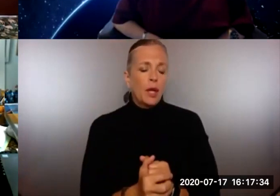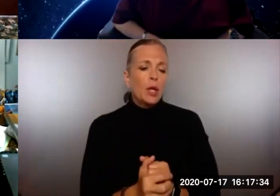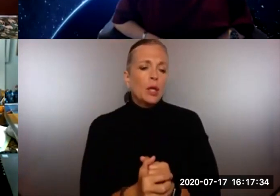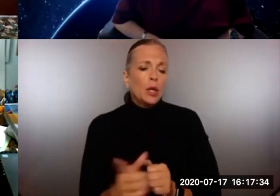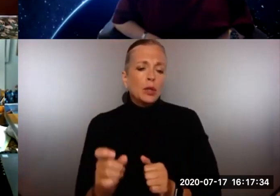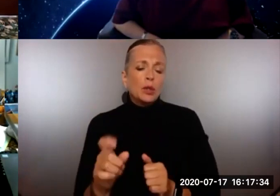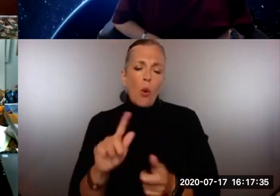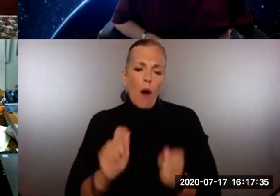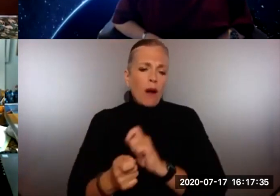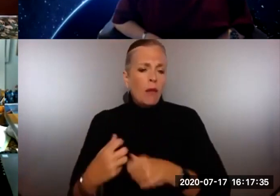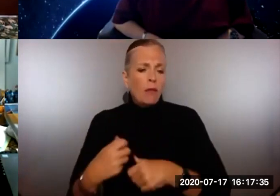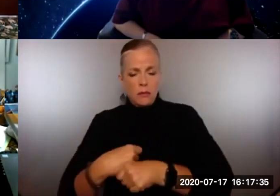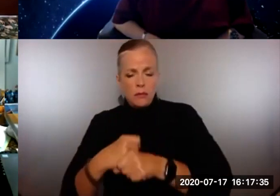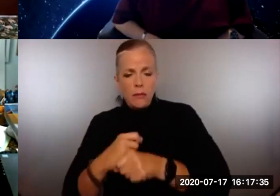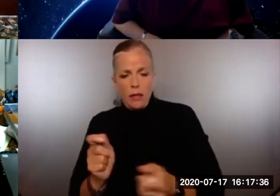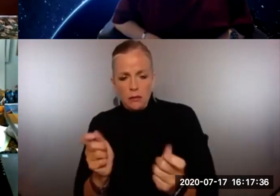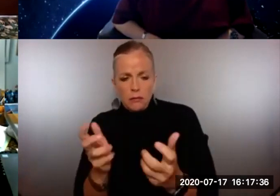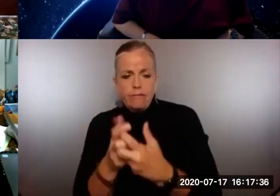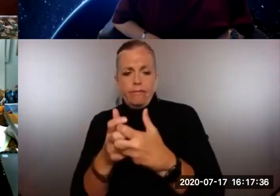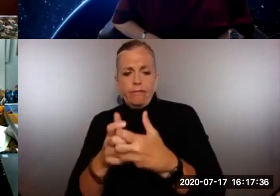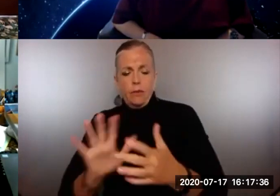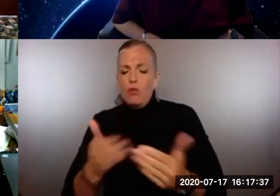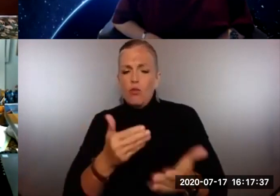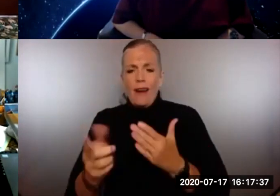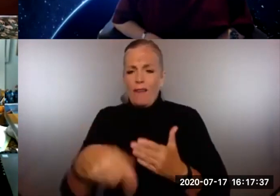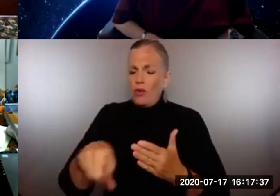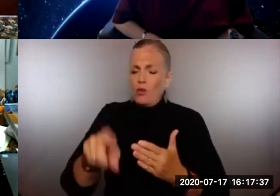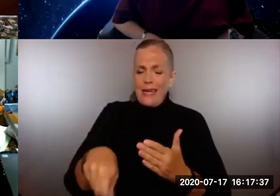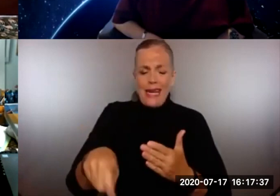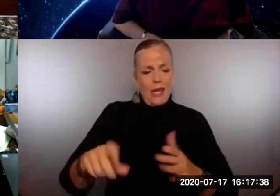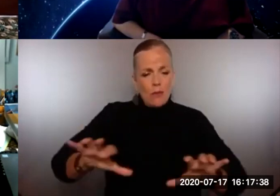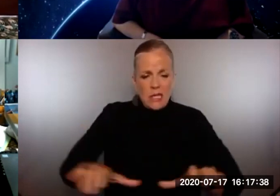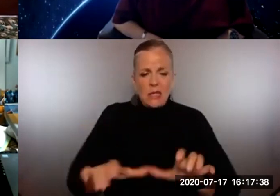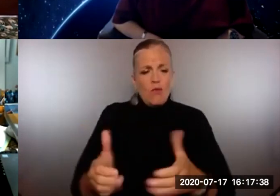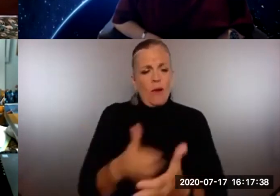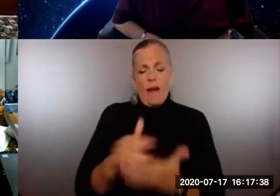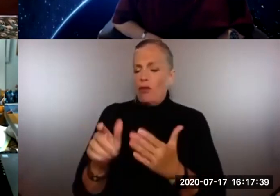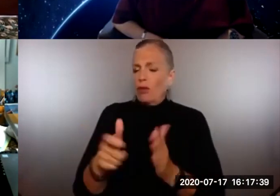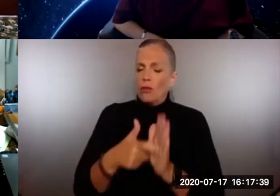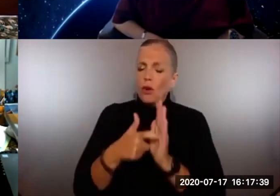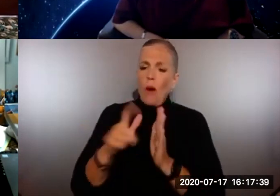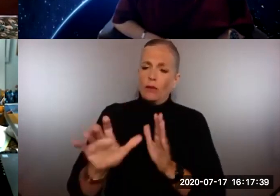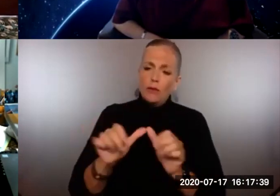It's a very high bar to meet on top of our struggles to learn alternative communication